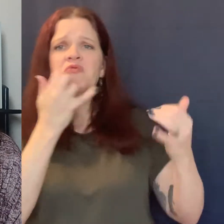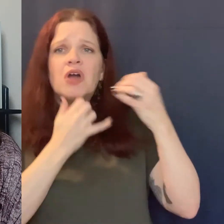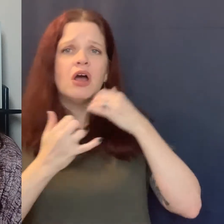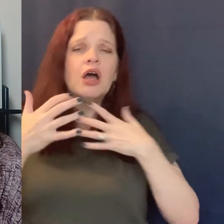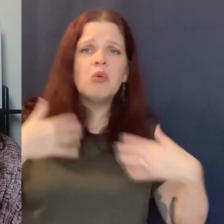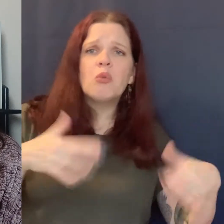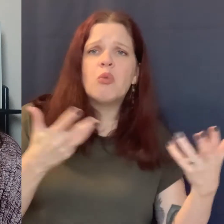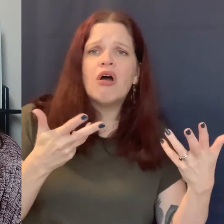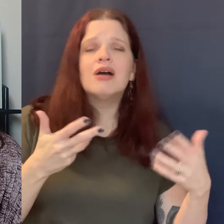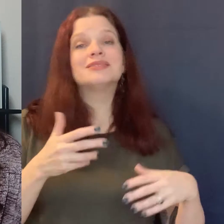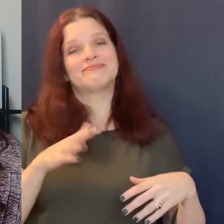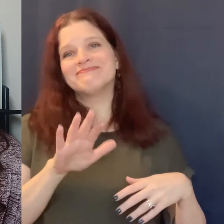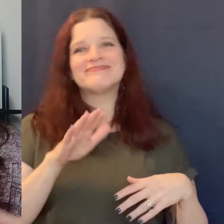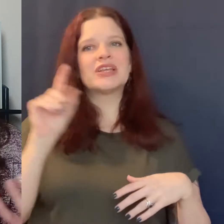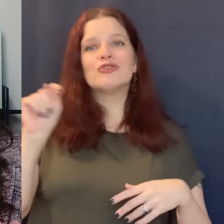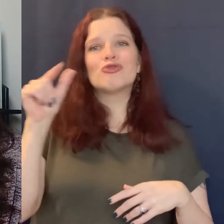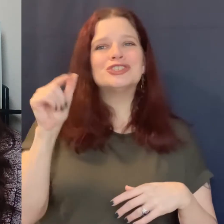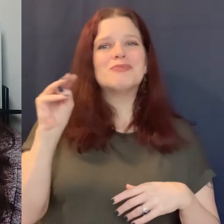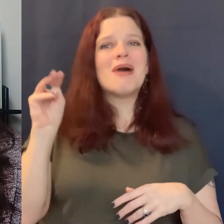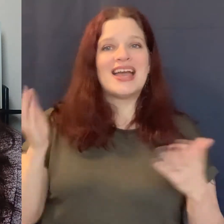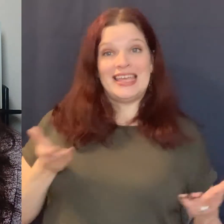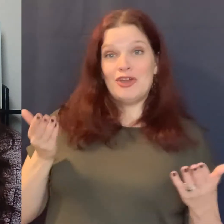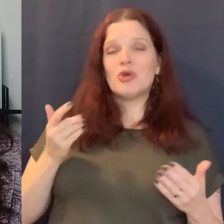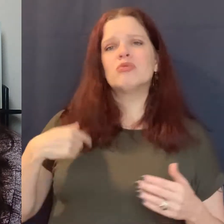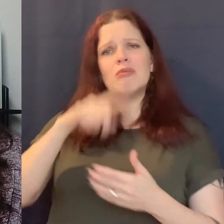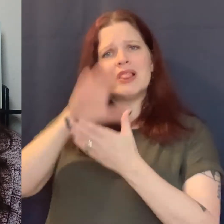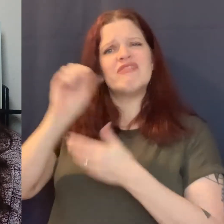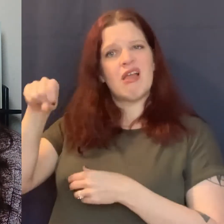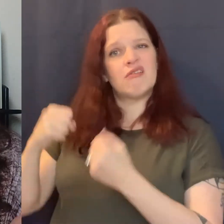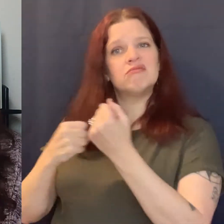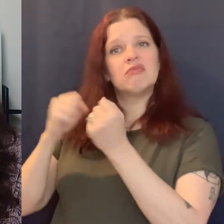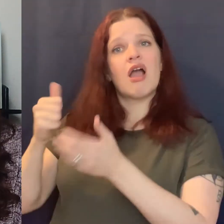and finding out what's wrong. And again, we here at The Gracious Mind really believe that while that is a